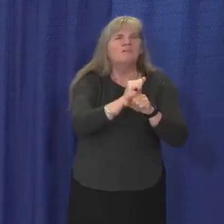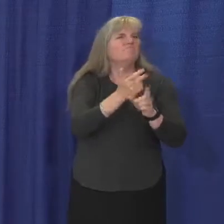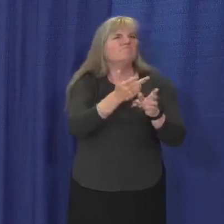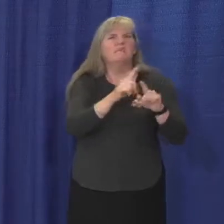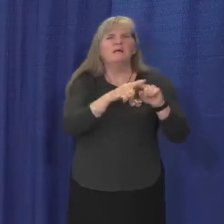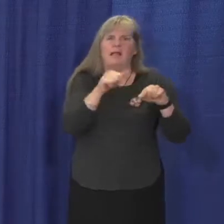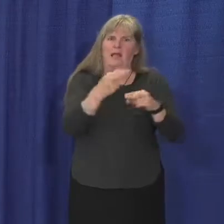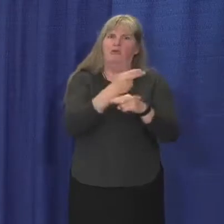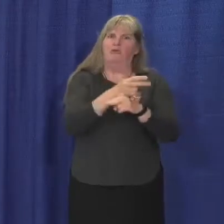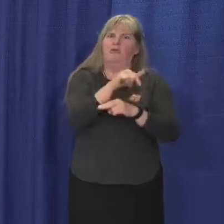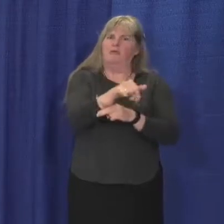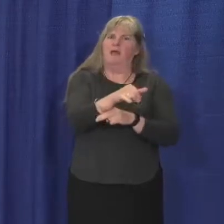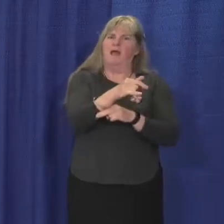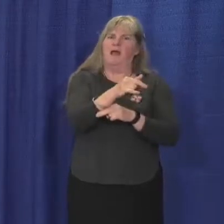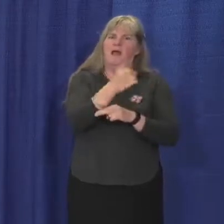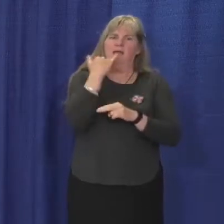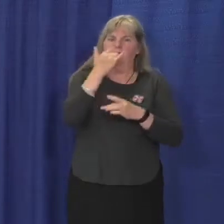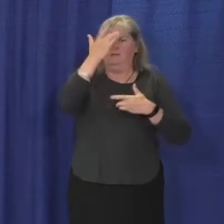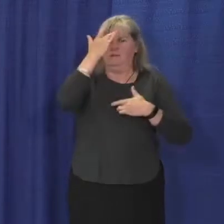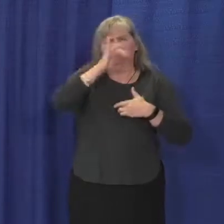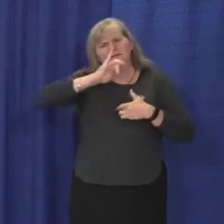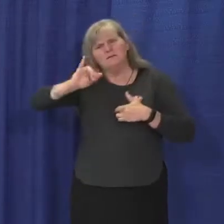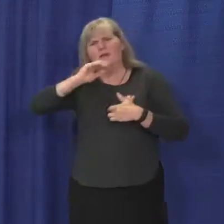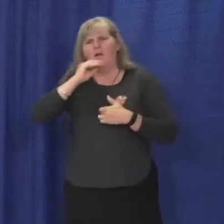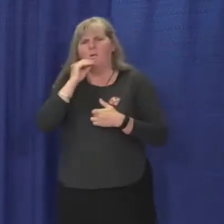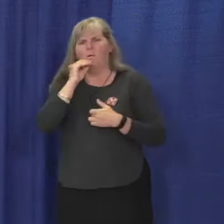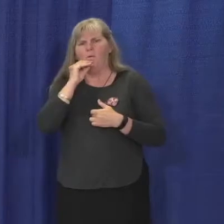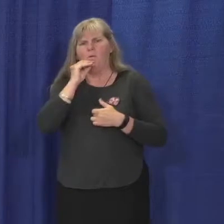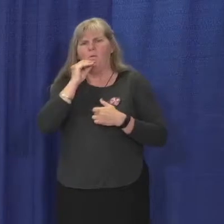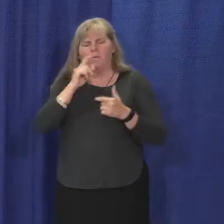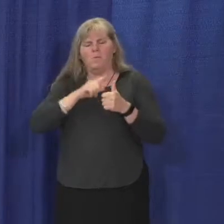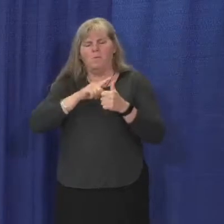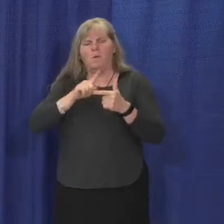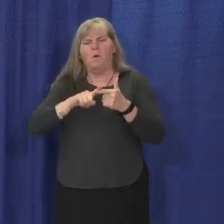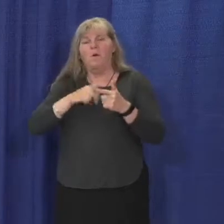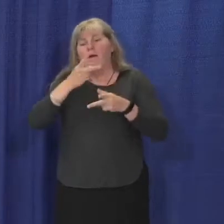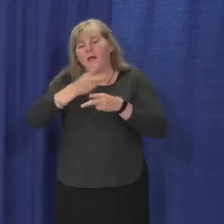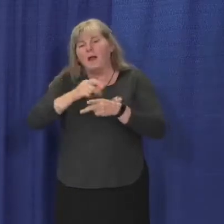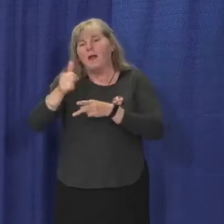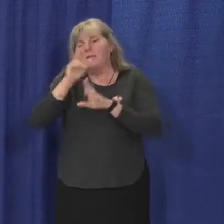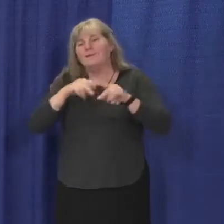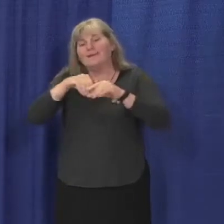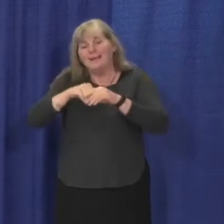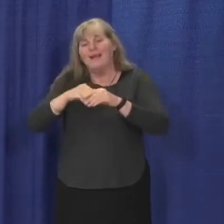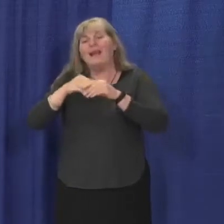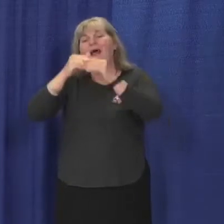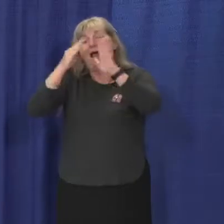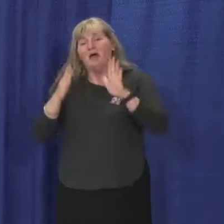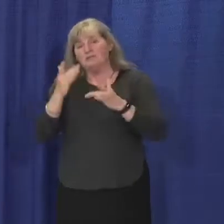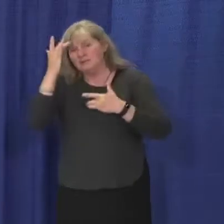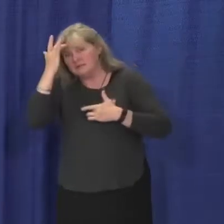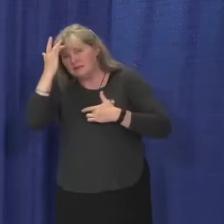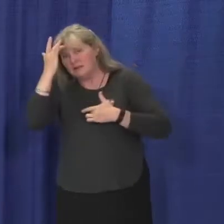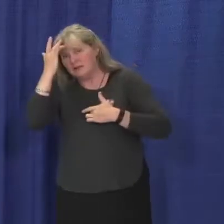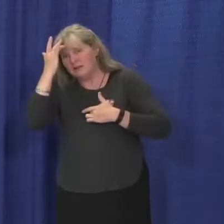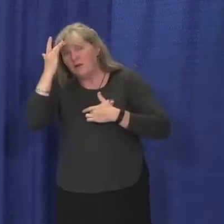home because they become sick, if they are caring for another household member who is sick or